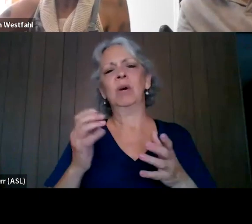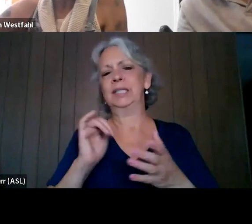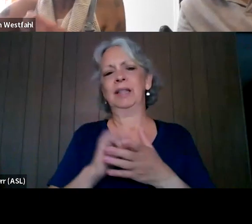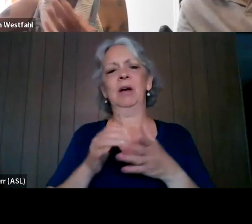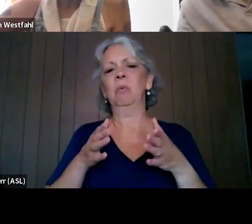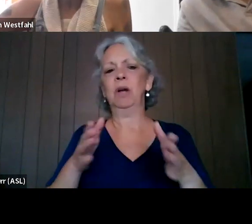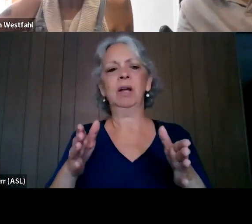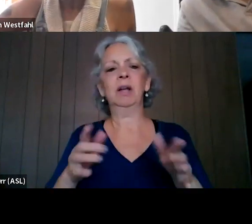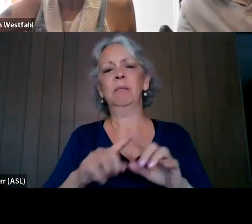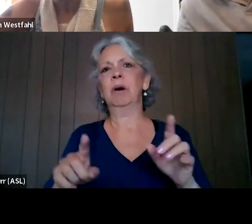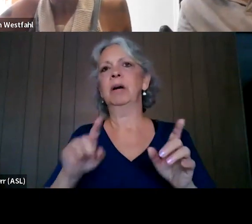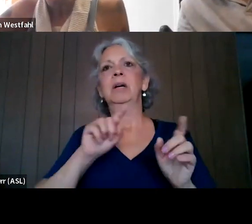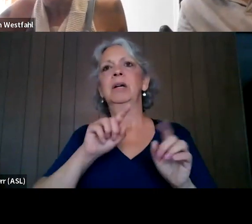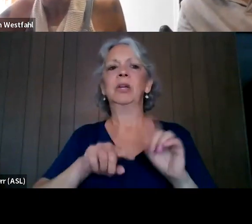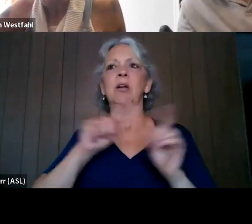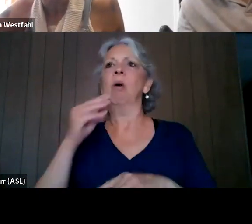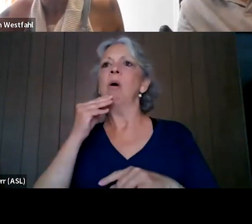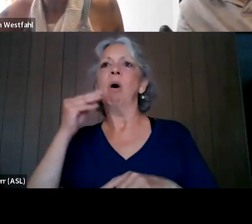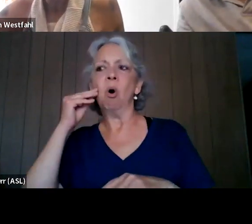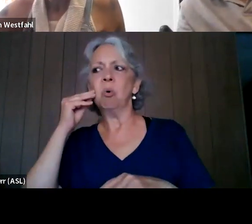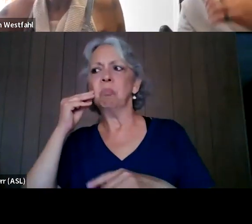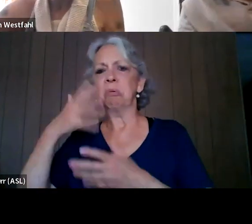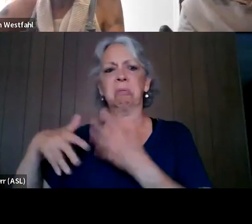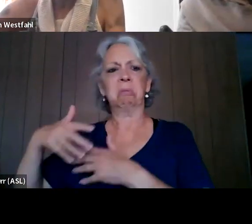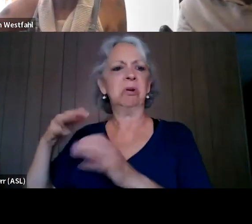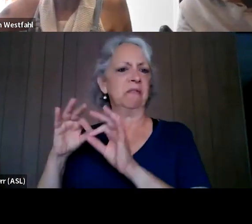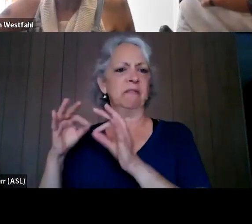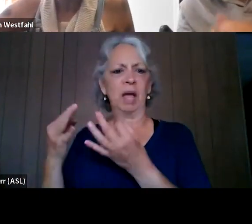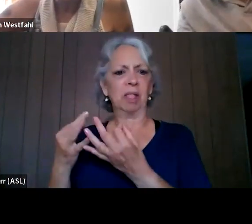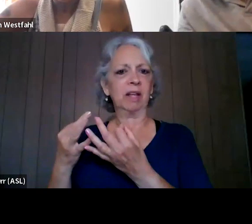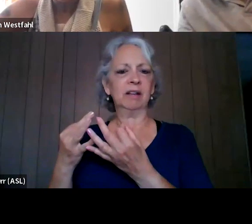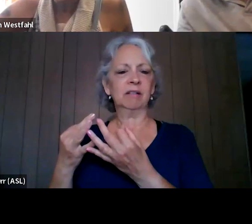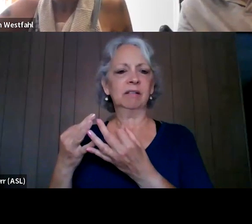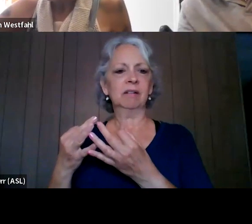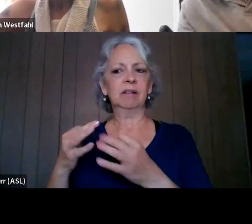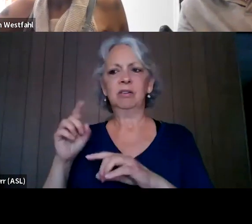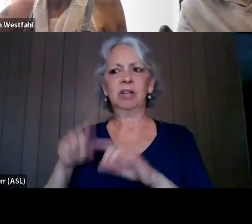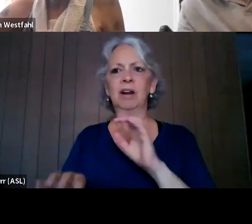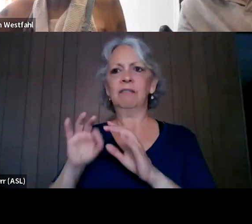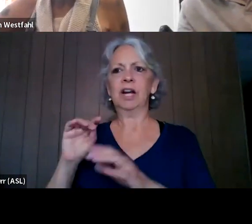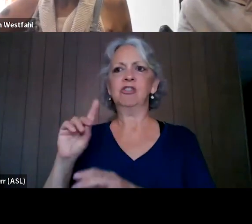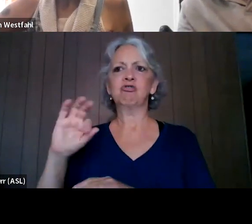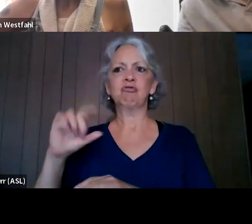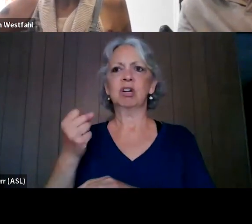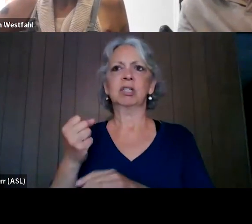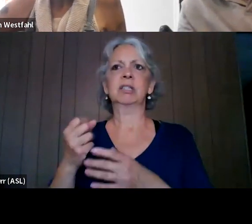But you can't go home and be around your family like that. You can't find these drugs around there. You're stuck.